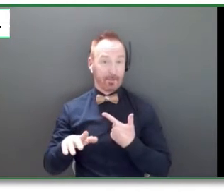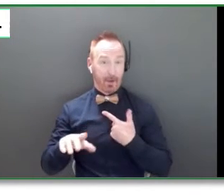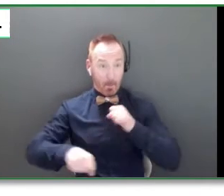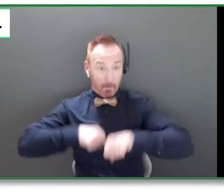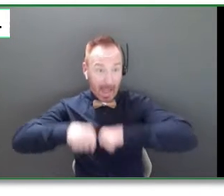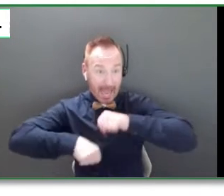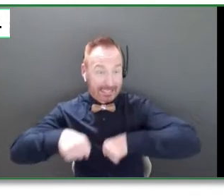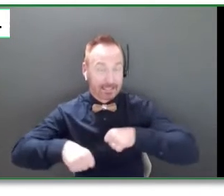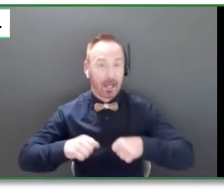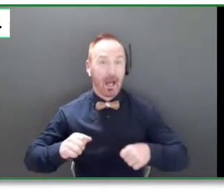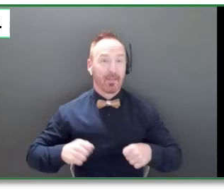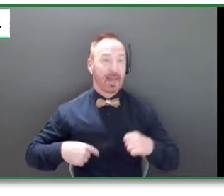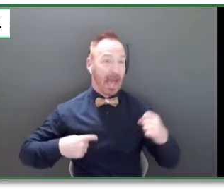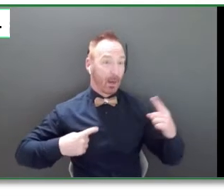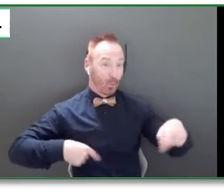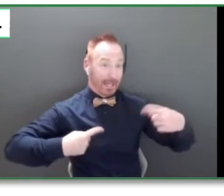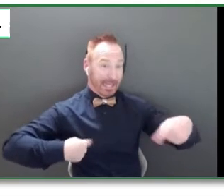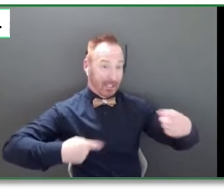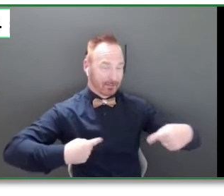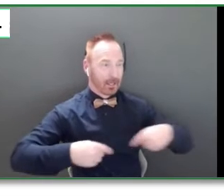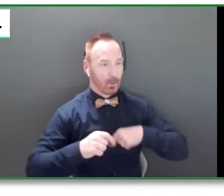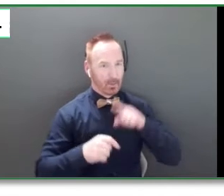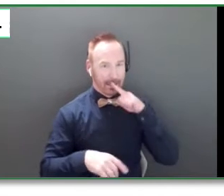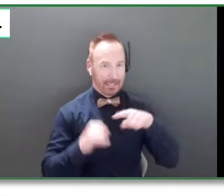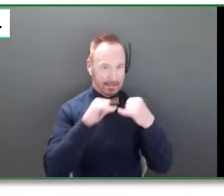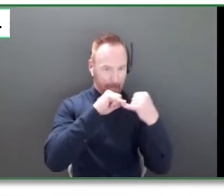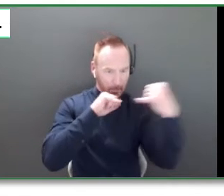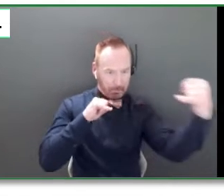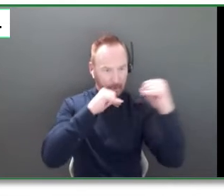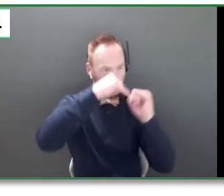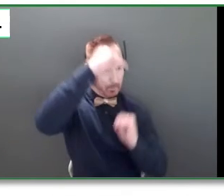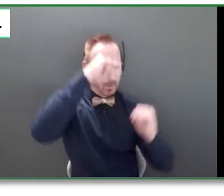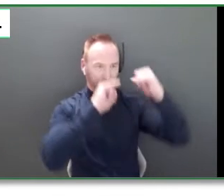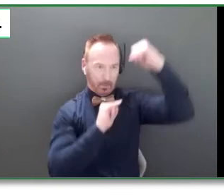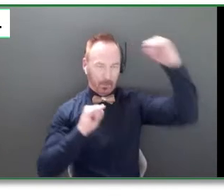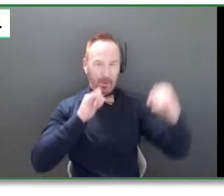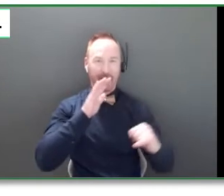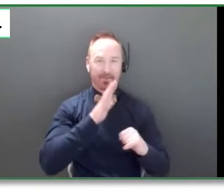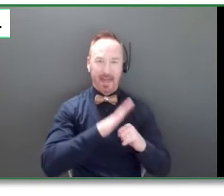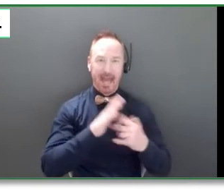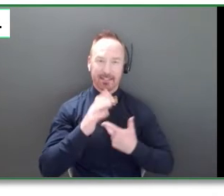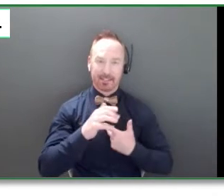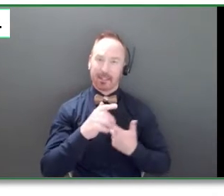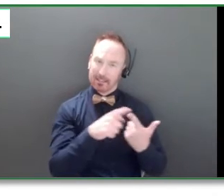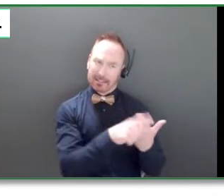it doesn't work nearly as well with a missing spoke.